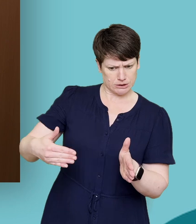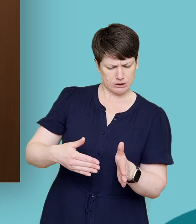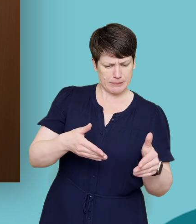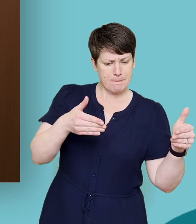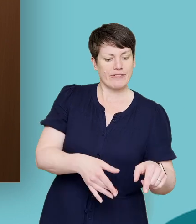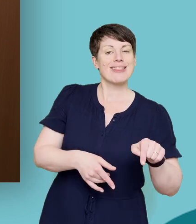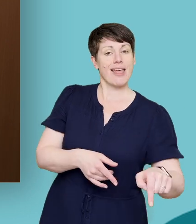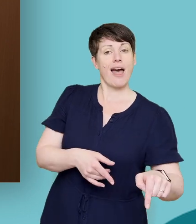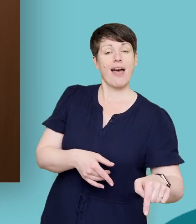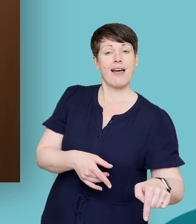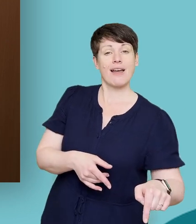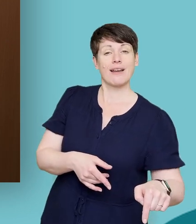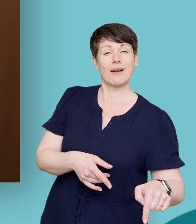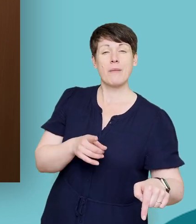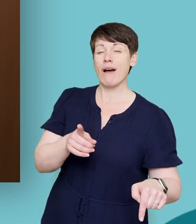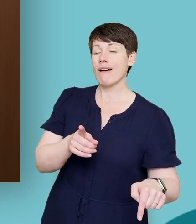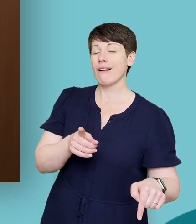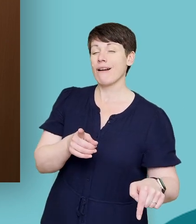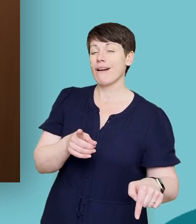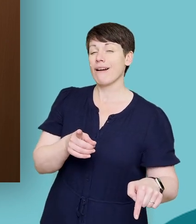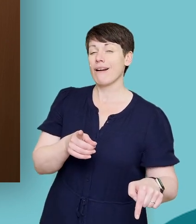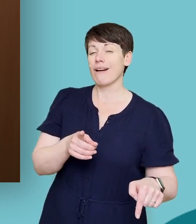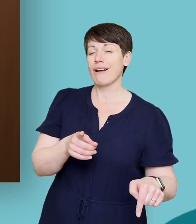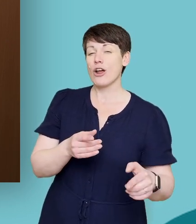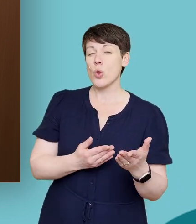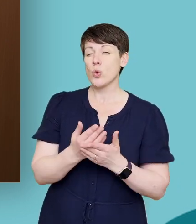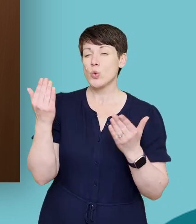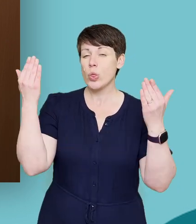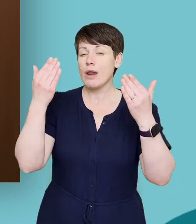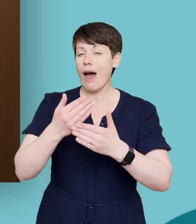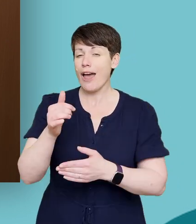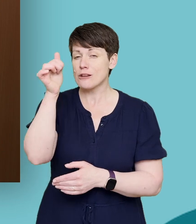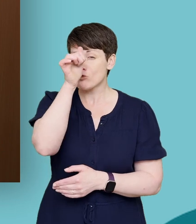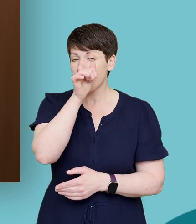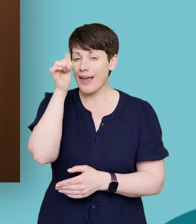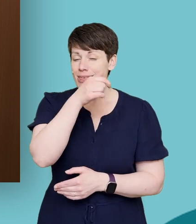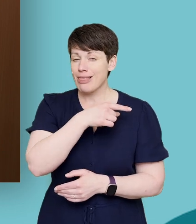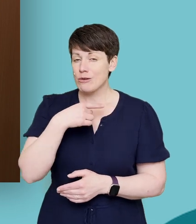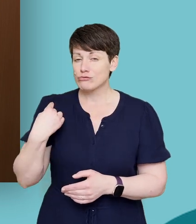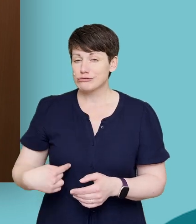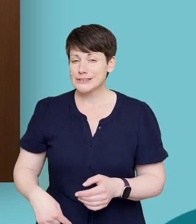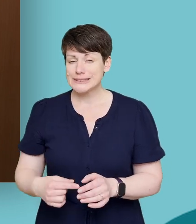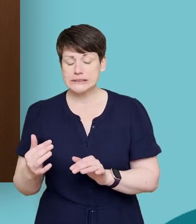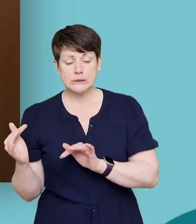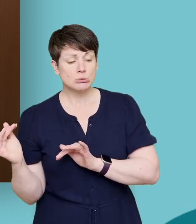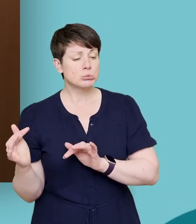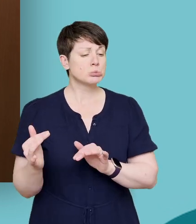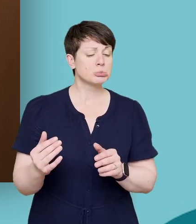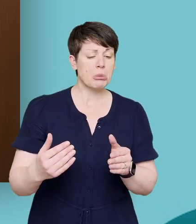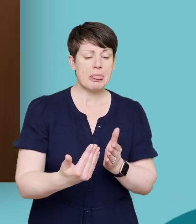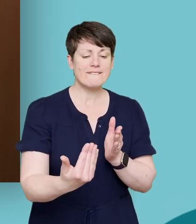And then overnight, the Roman Catholic laity came out and they moved the fence of